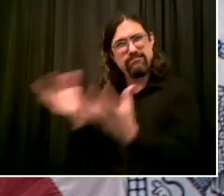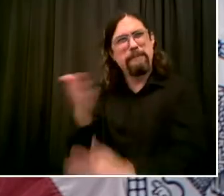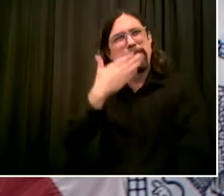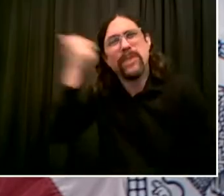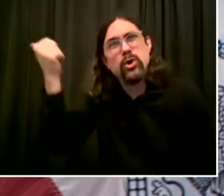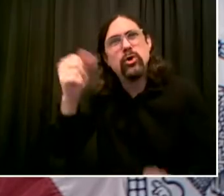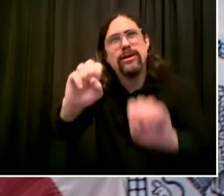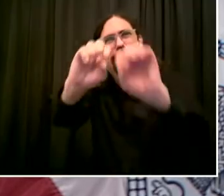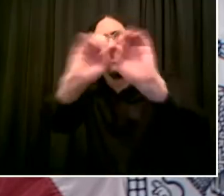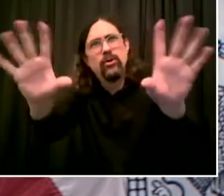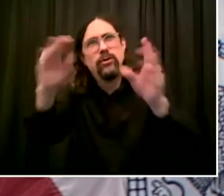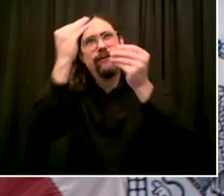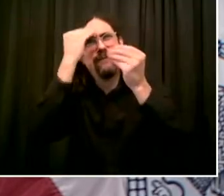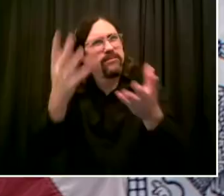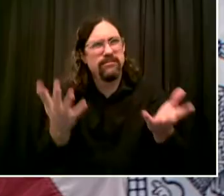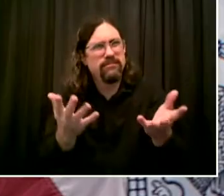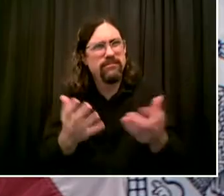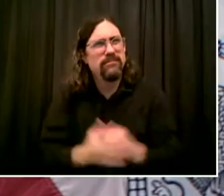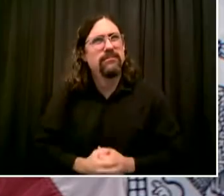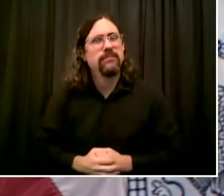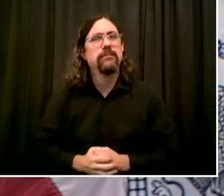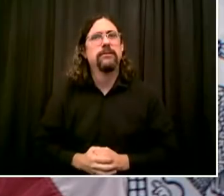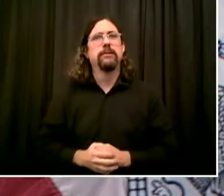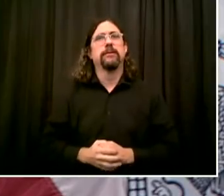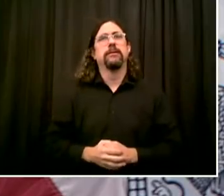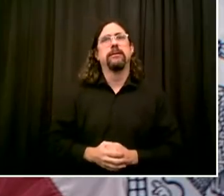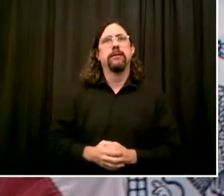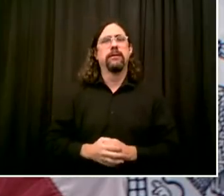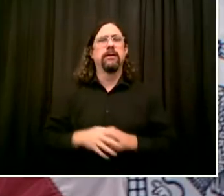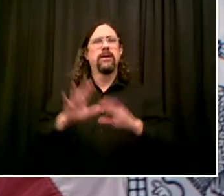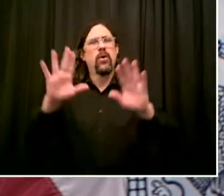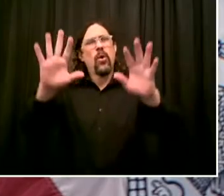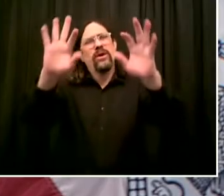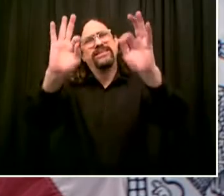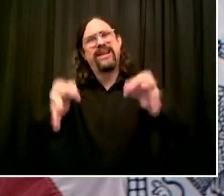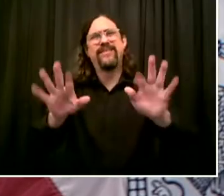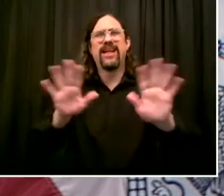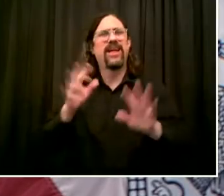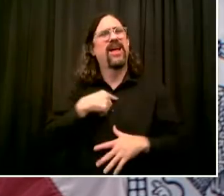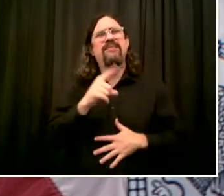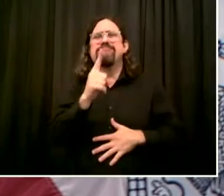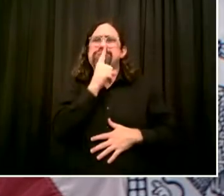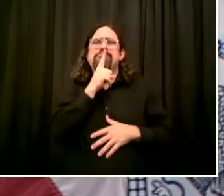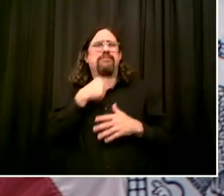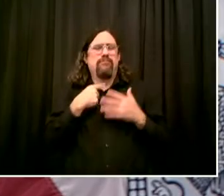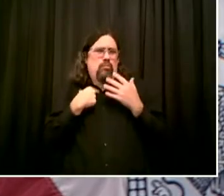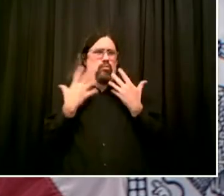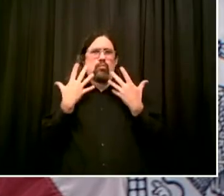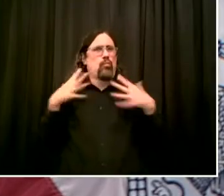TO STAY OPEN ? I HAE VTALKED TO A LOT OF RESTAURANT OWNERS, WE DON'T